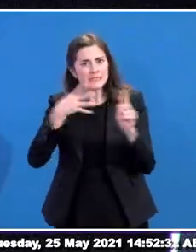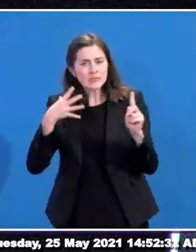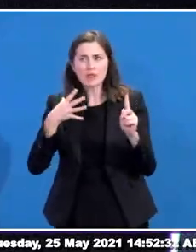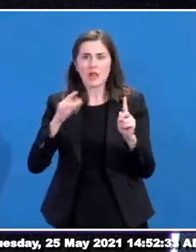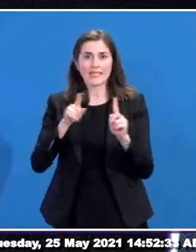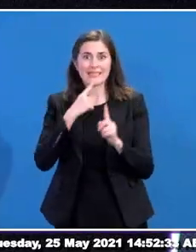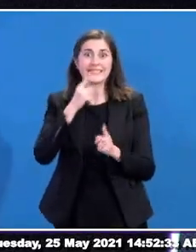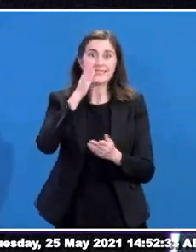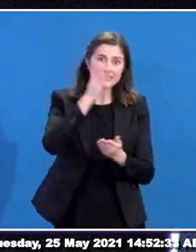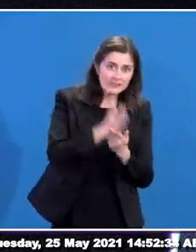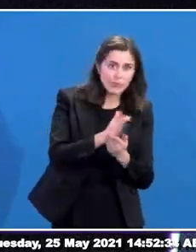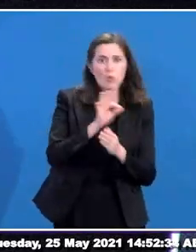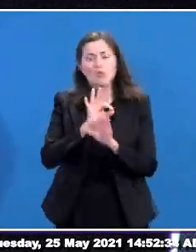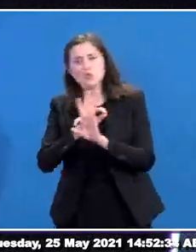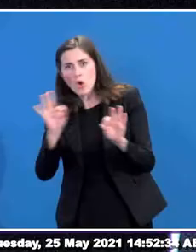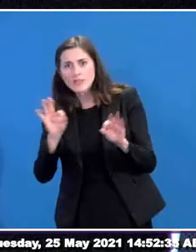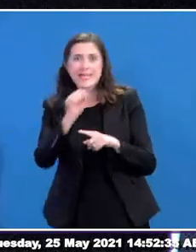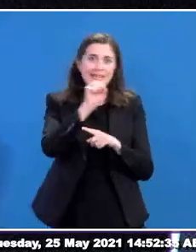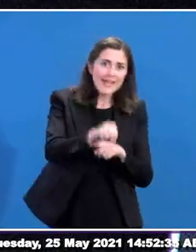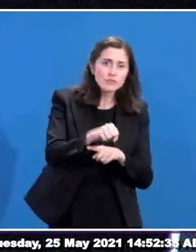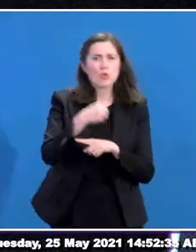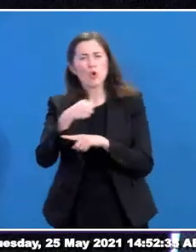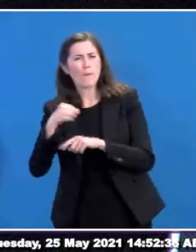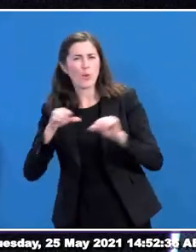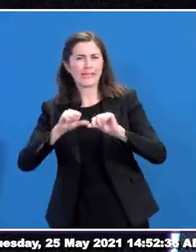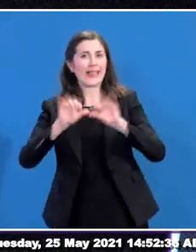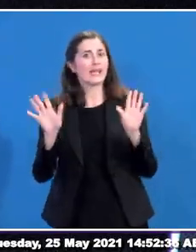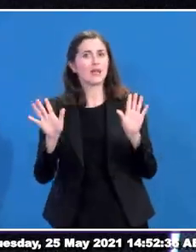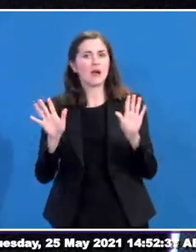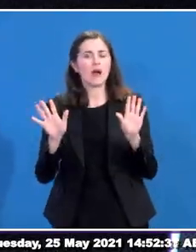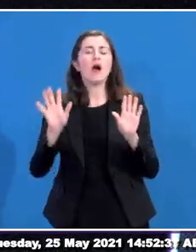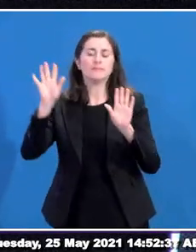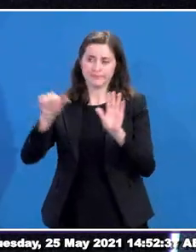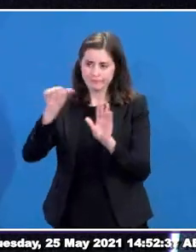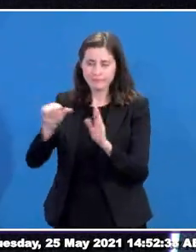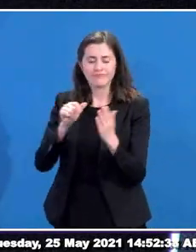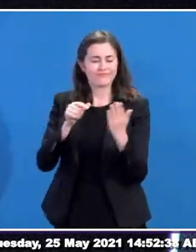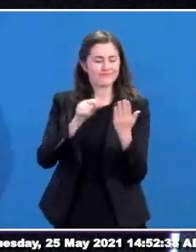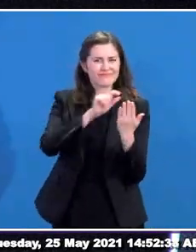It gives me that opportunity to go back in and, I suppose, think about it and